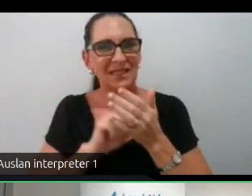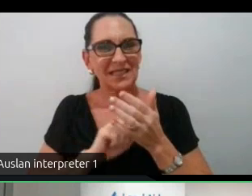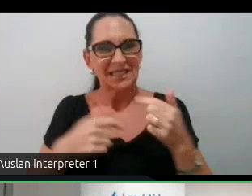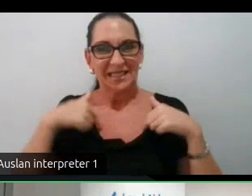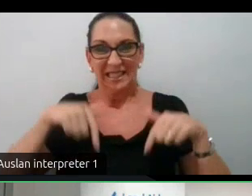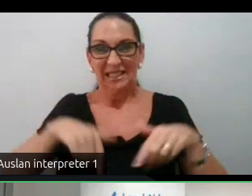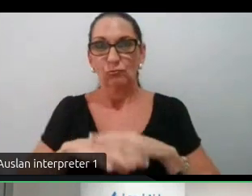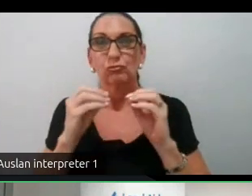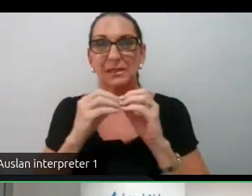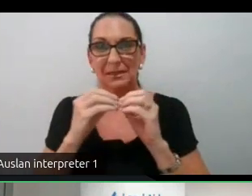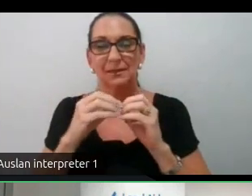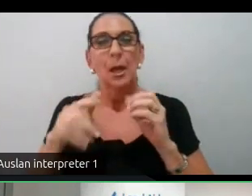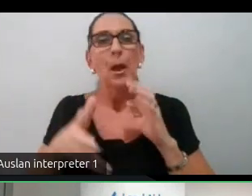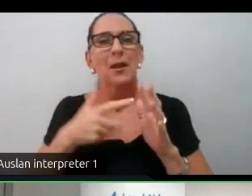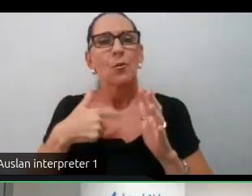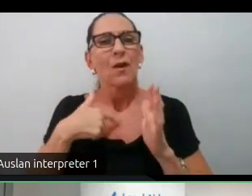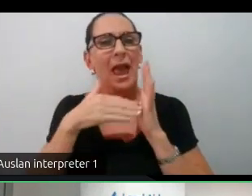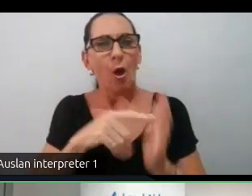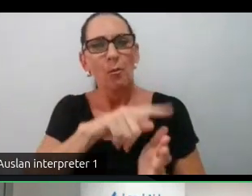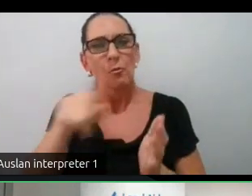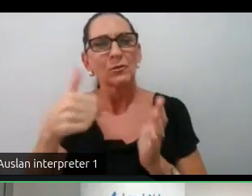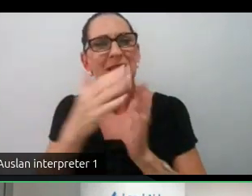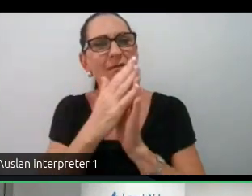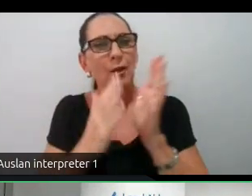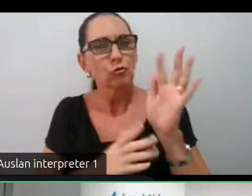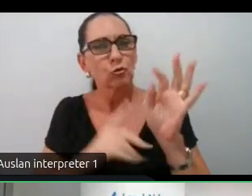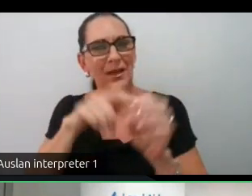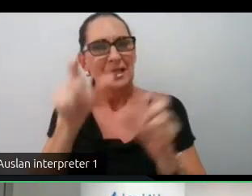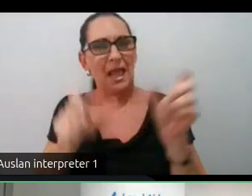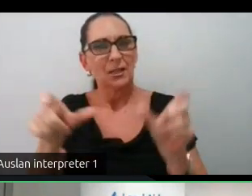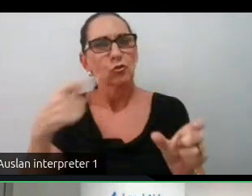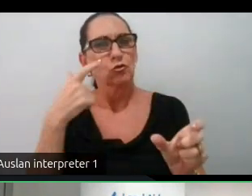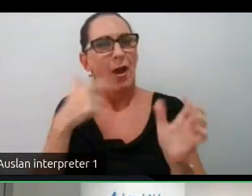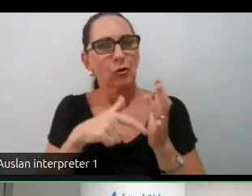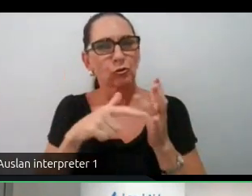Brisbane, and where we work to help disadvantaged Queenslanders uphold their legal rights in our